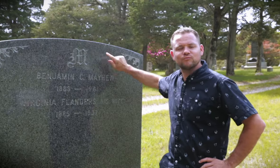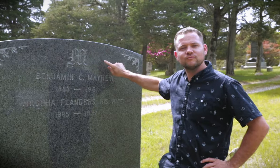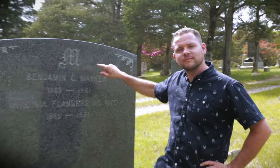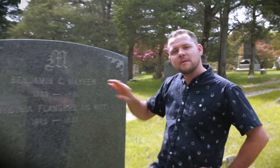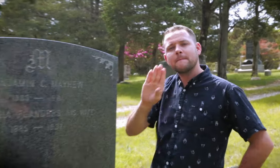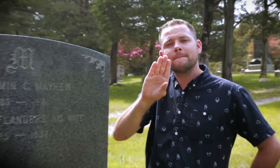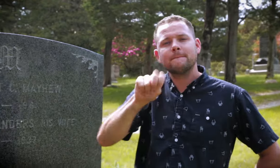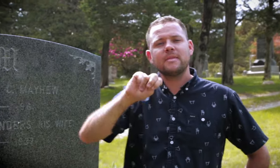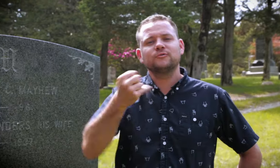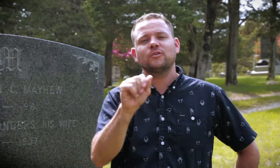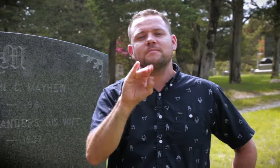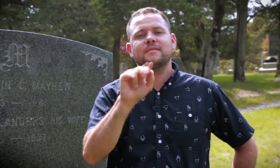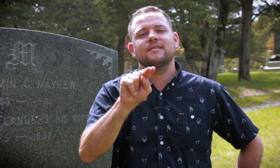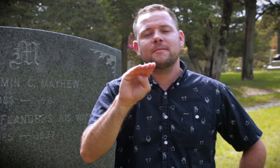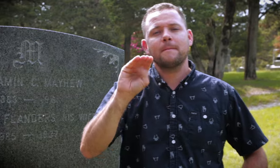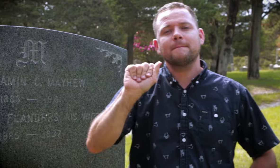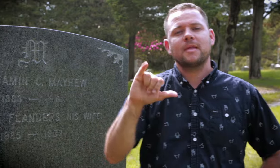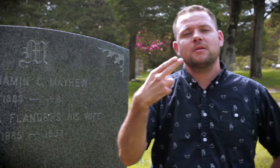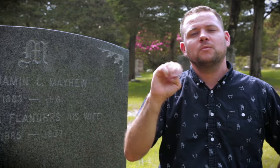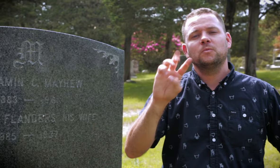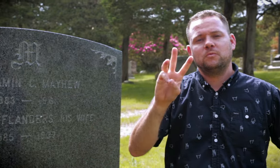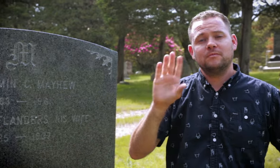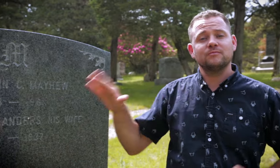This is Benjamin Mayhew's tombstone.